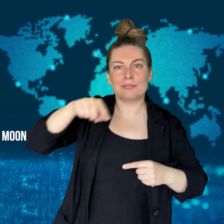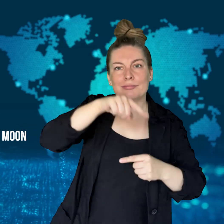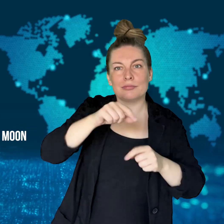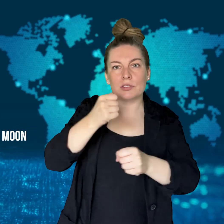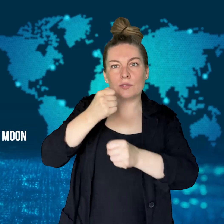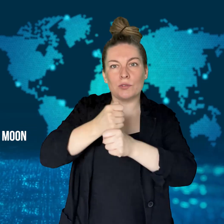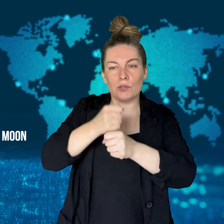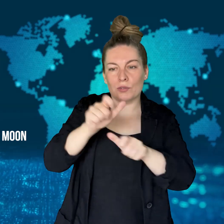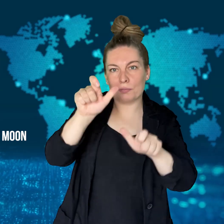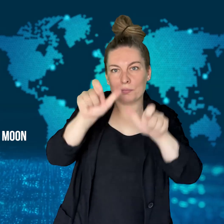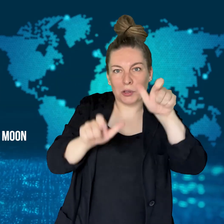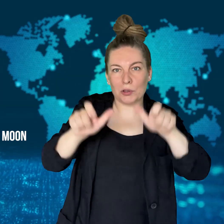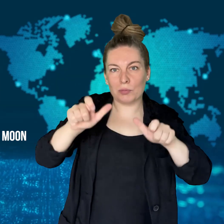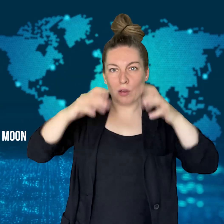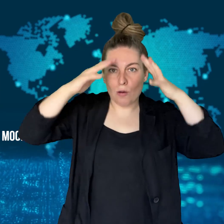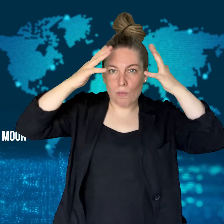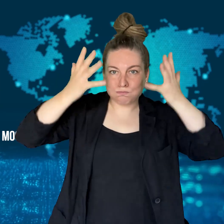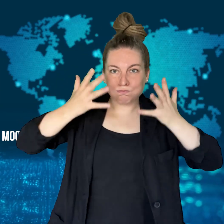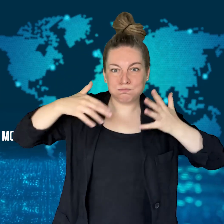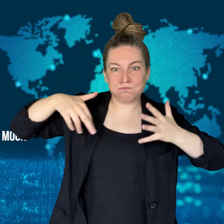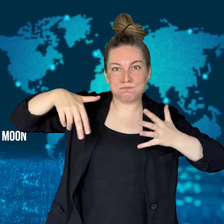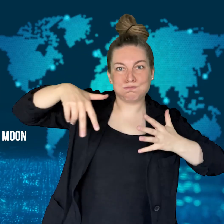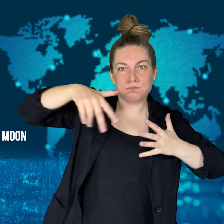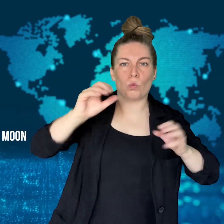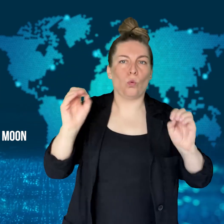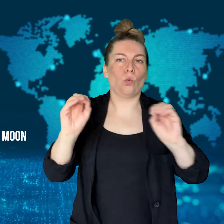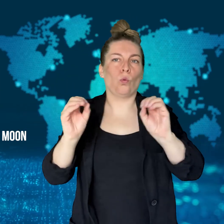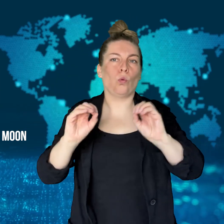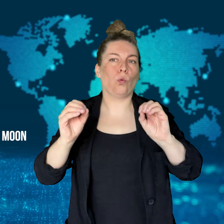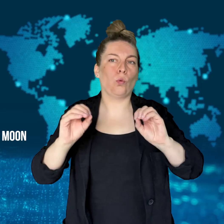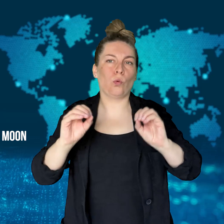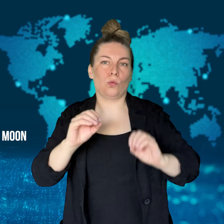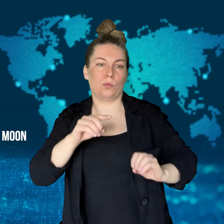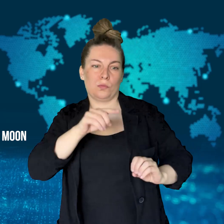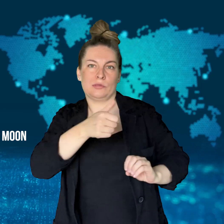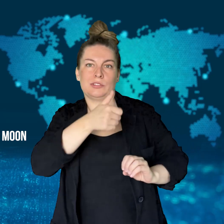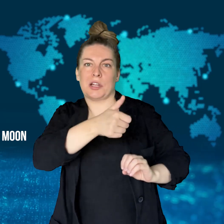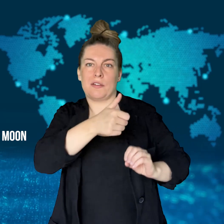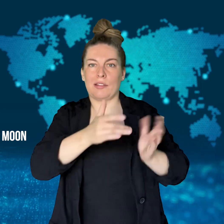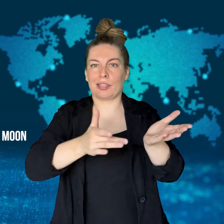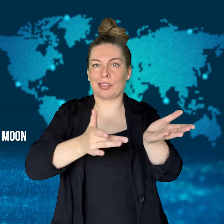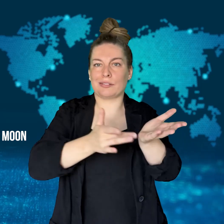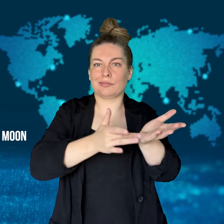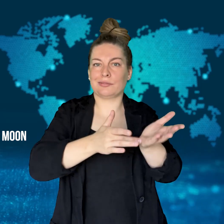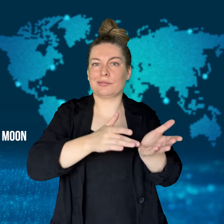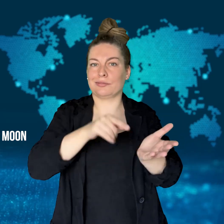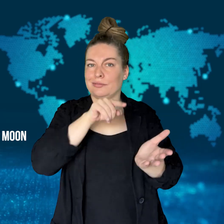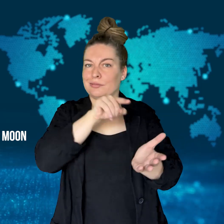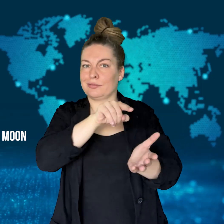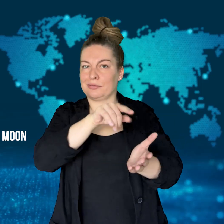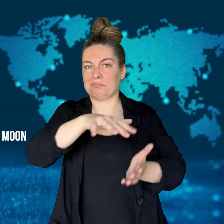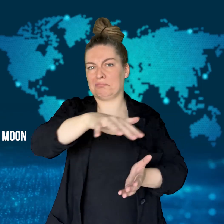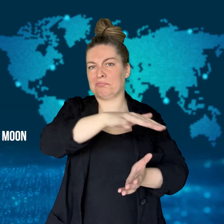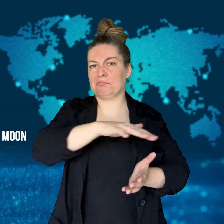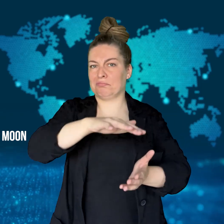The craft, China's Chang'e 4 lunar probe, was guided to